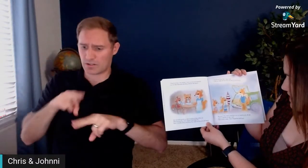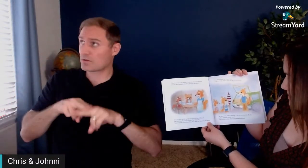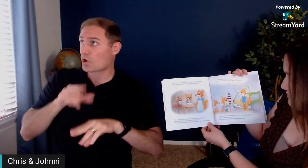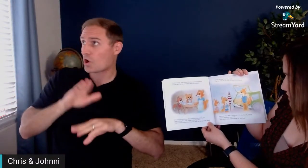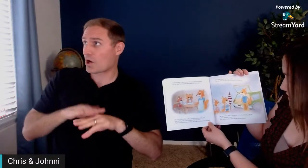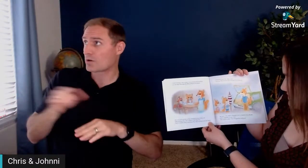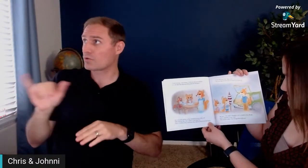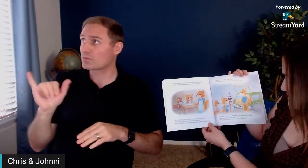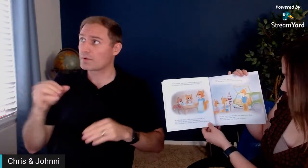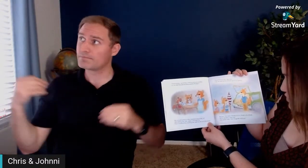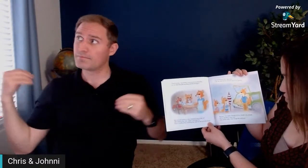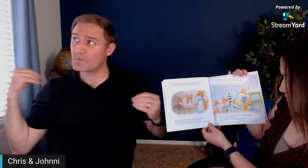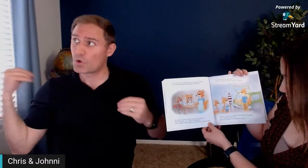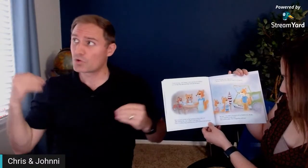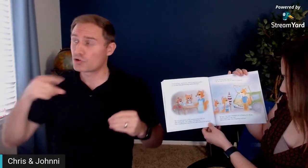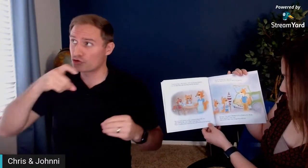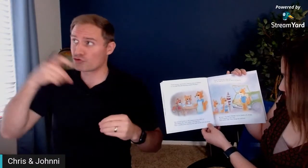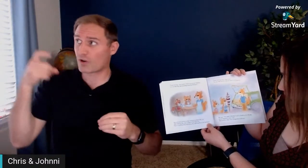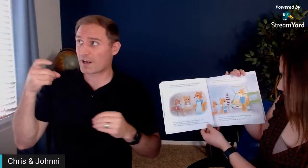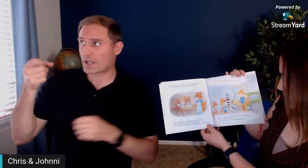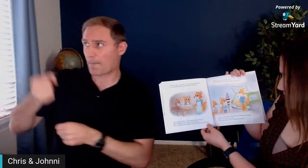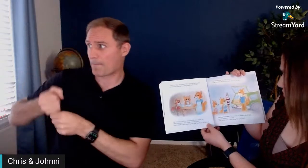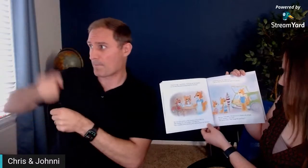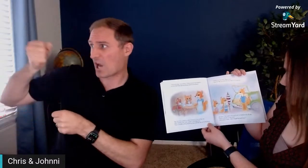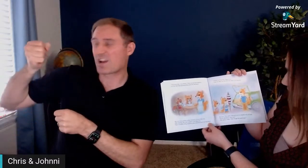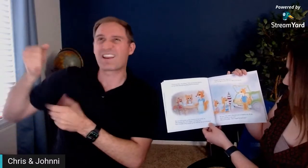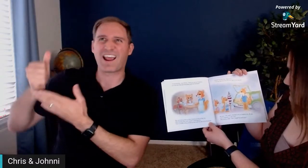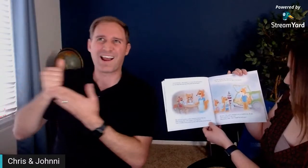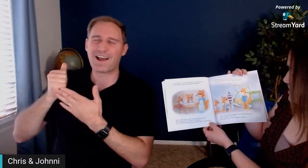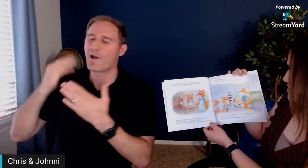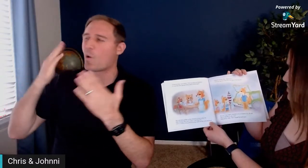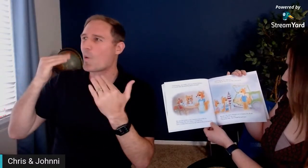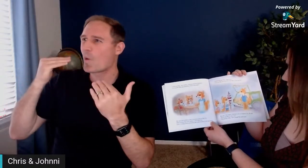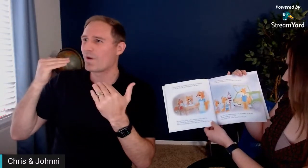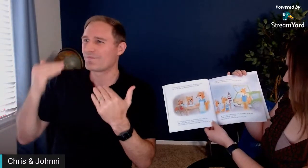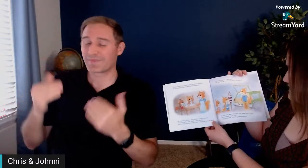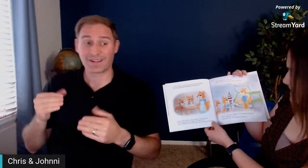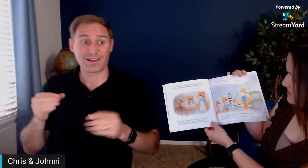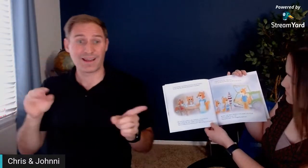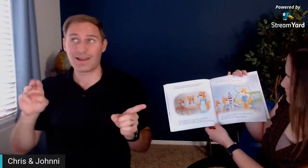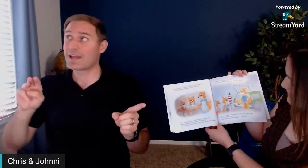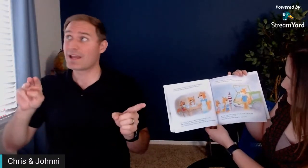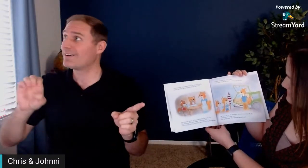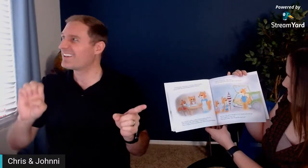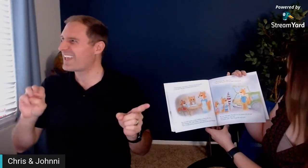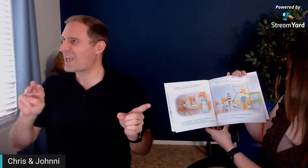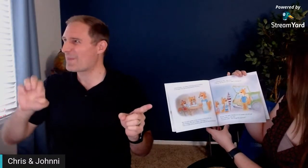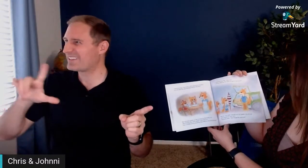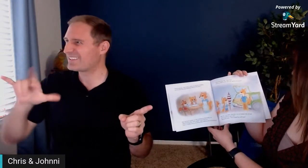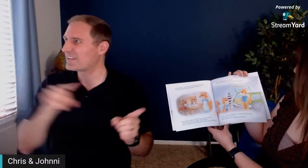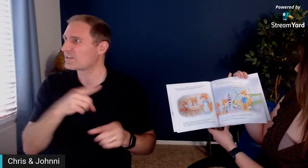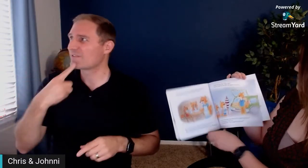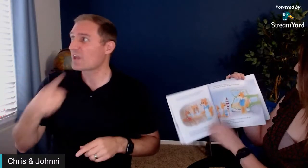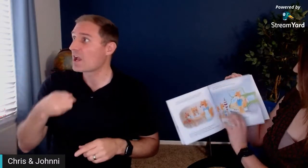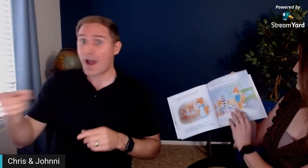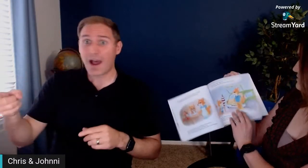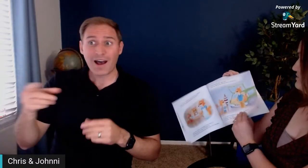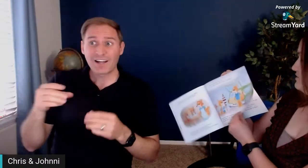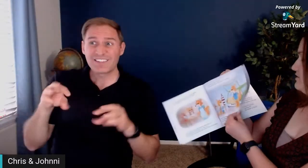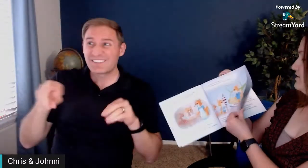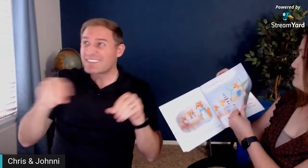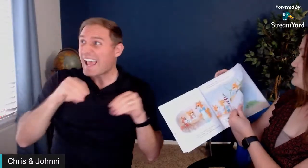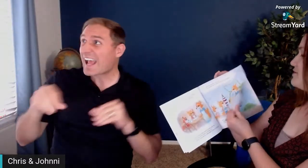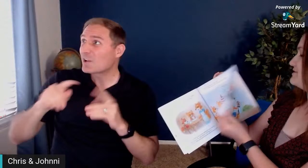and an umbrella to stay cool emily quickly adds don't forget the sand toys oh i almost dropped